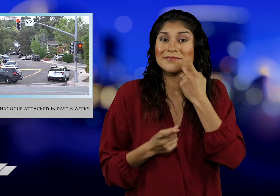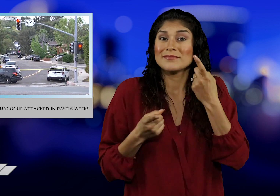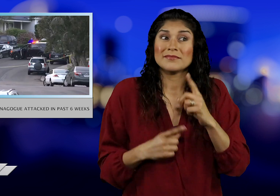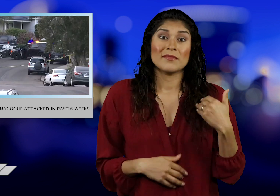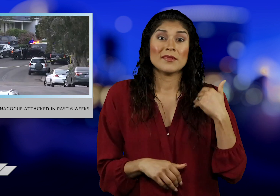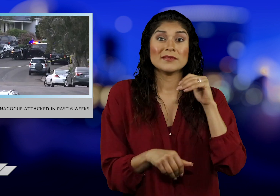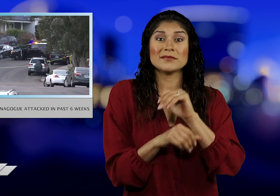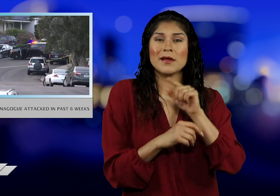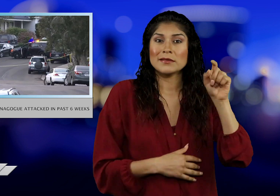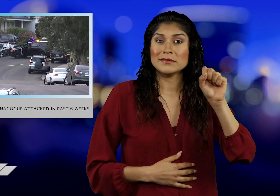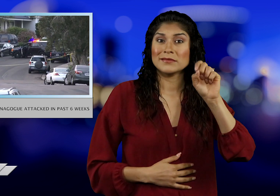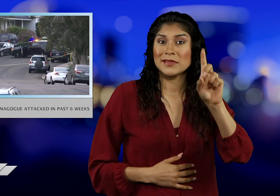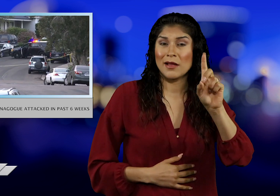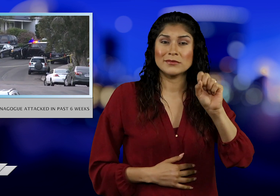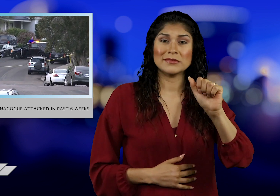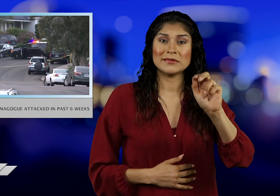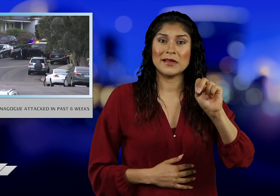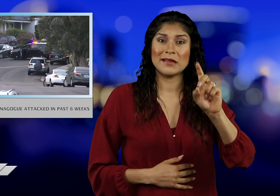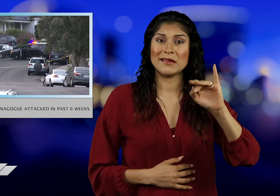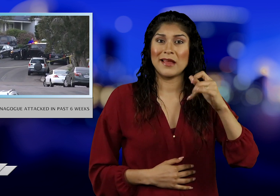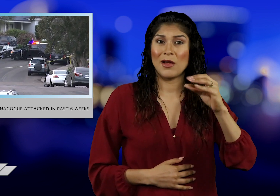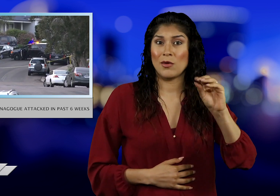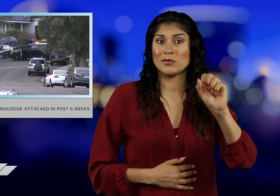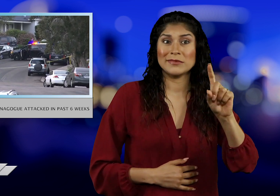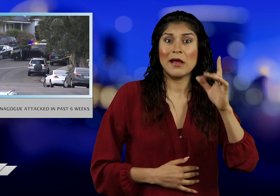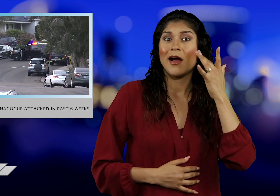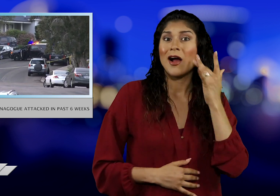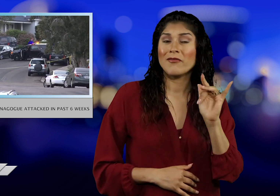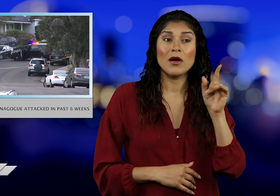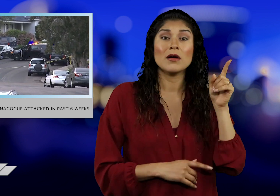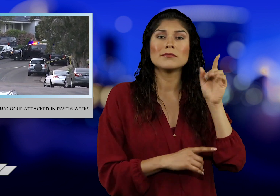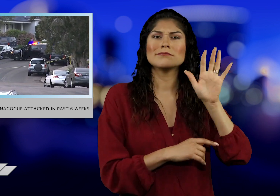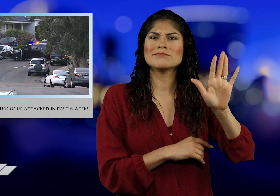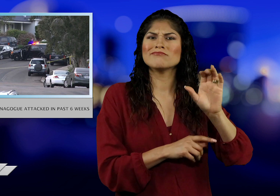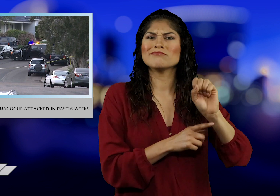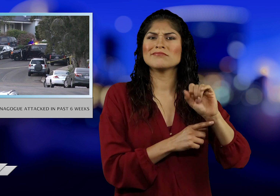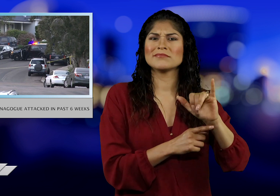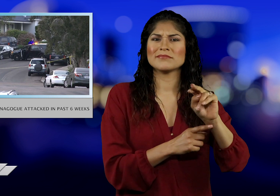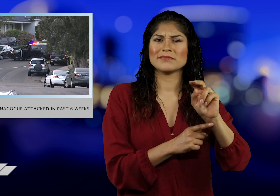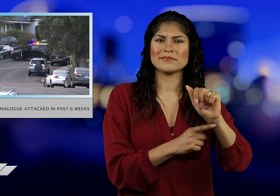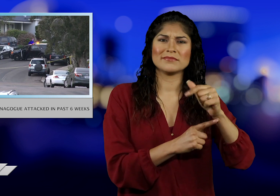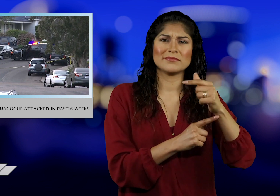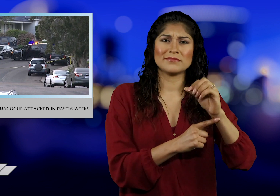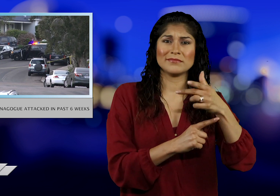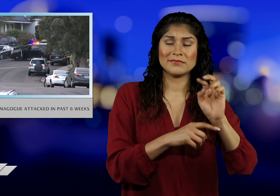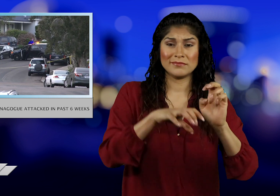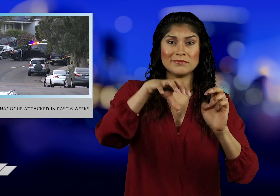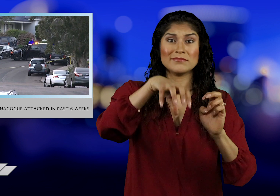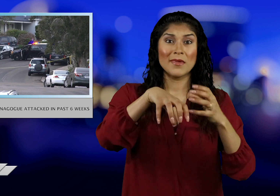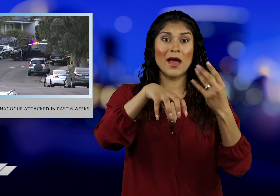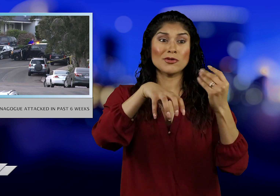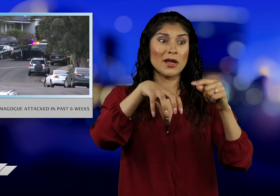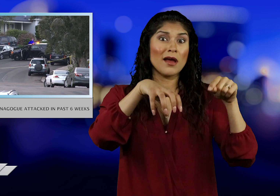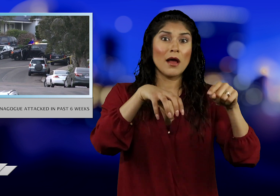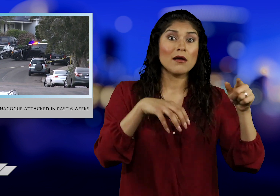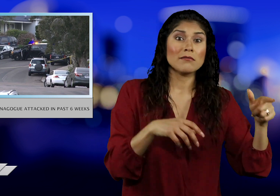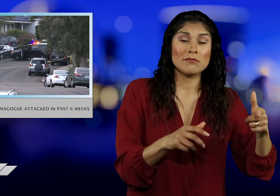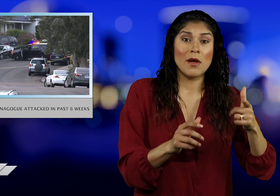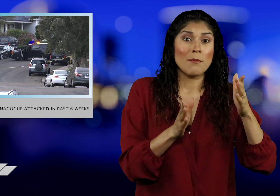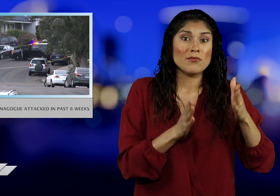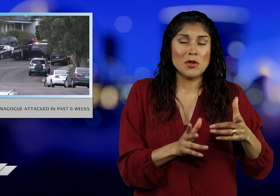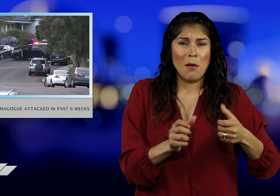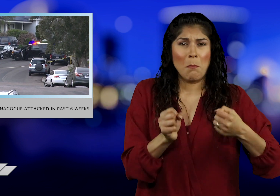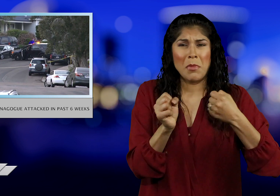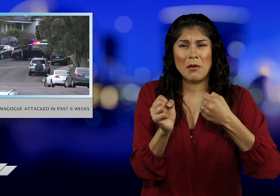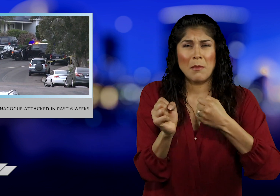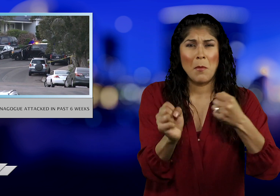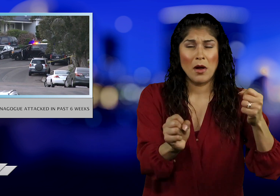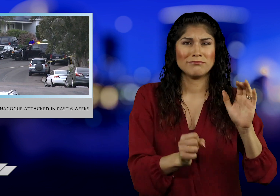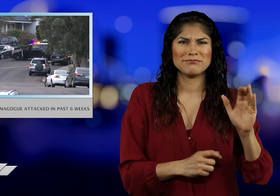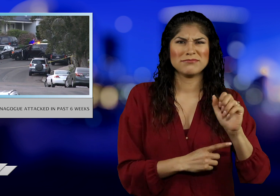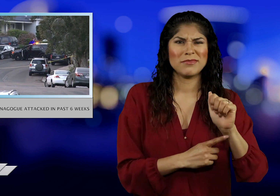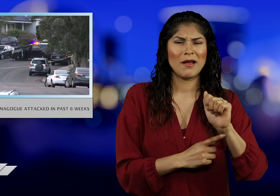The latest happened last night in a synagogue outside San Diego when a gunman opened fire